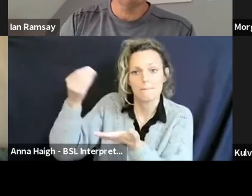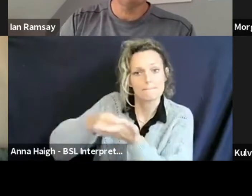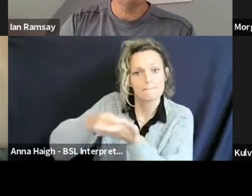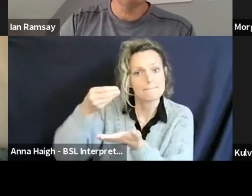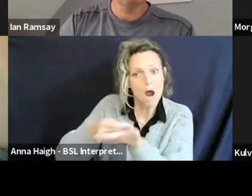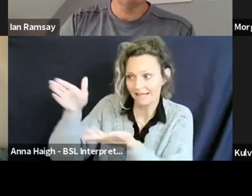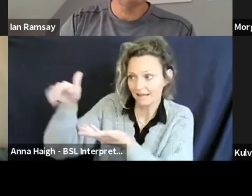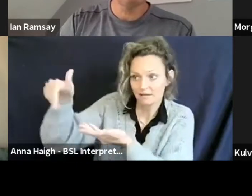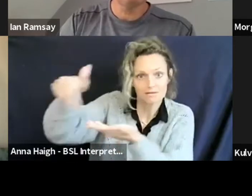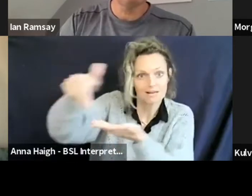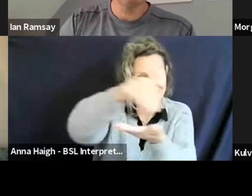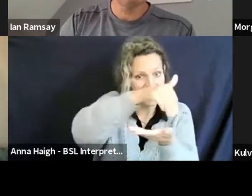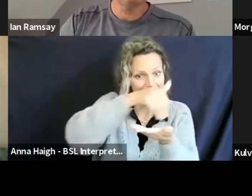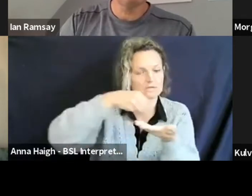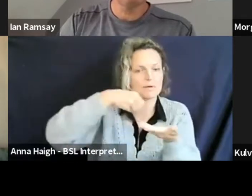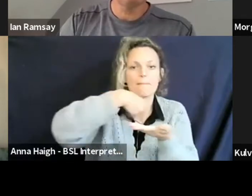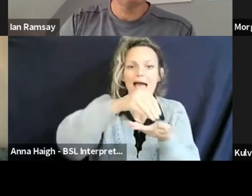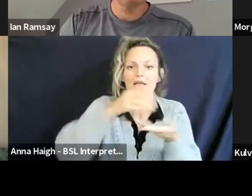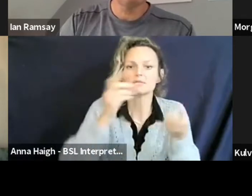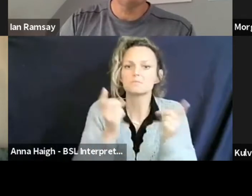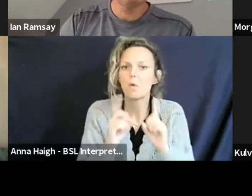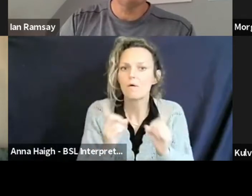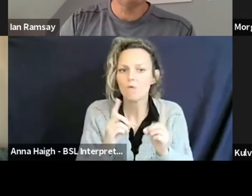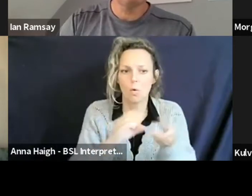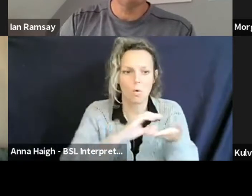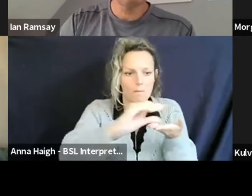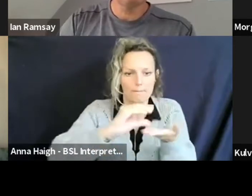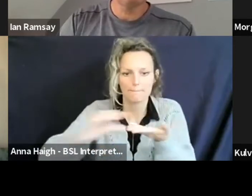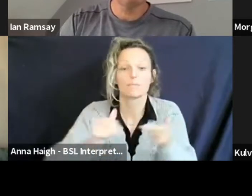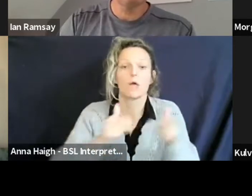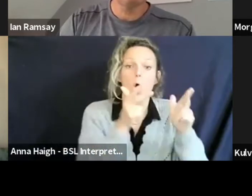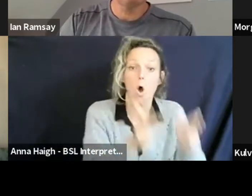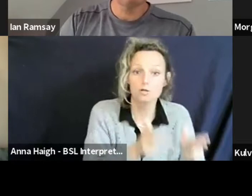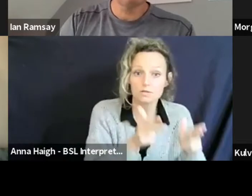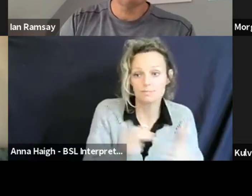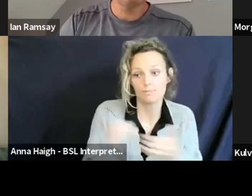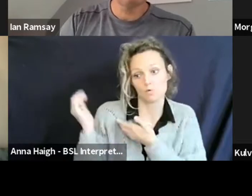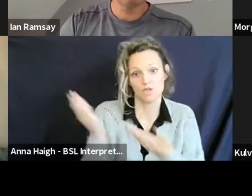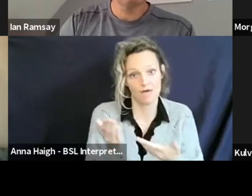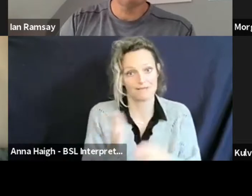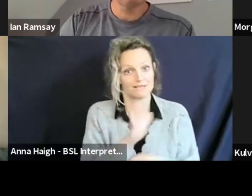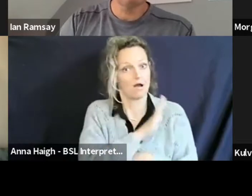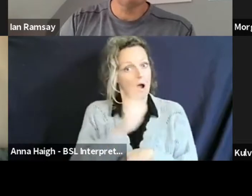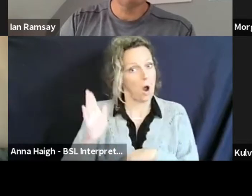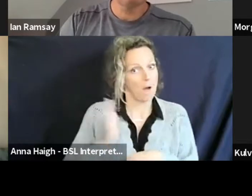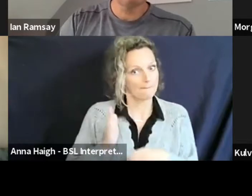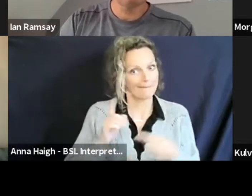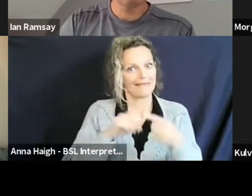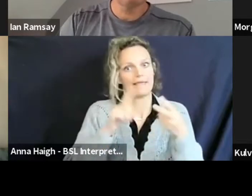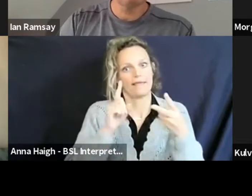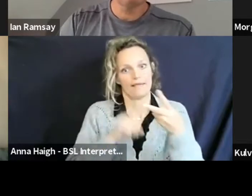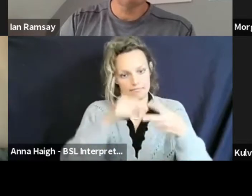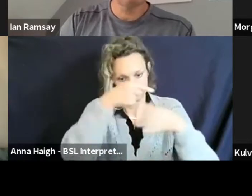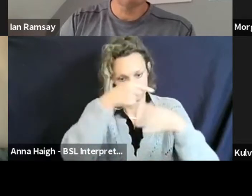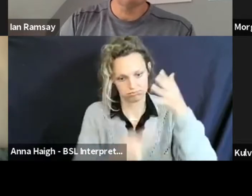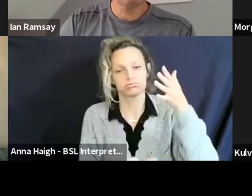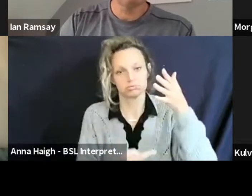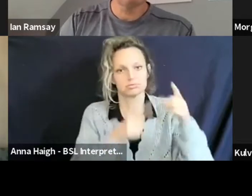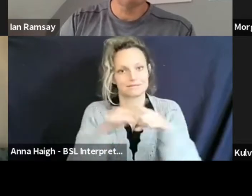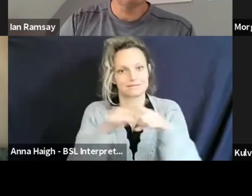They touch the lives of everyone in the country.